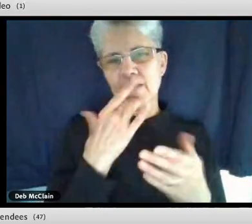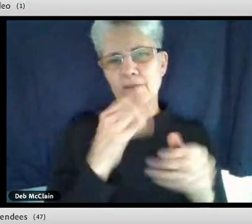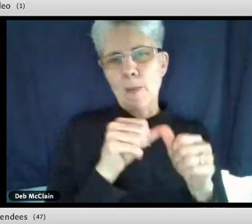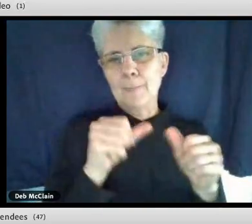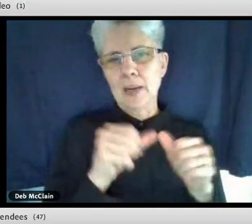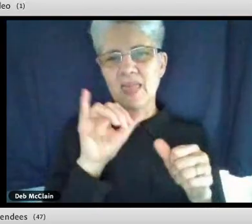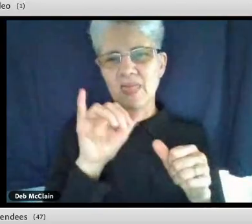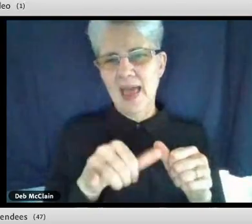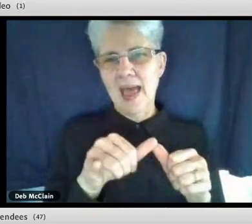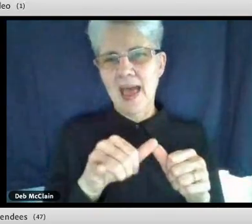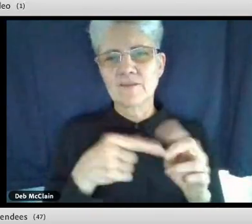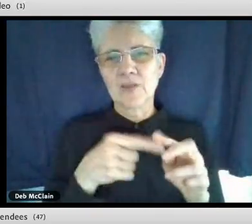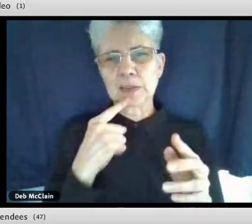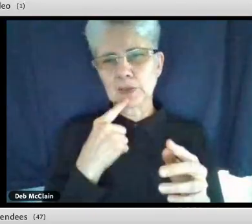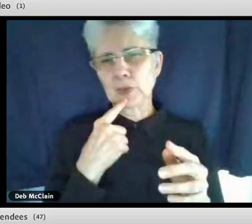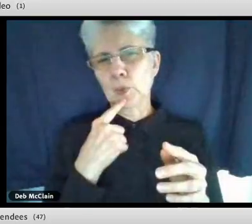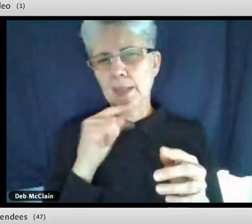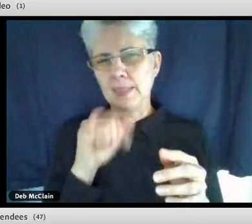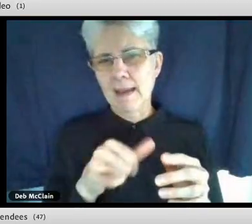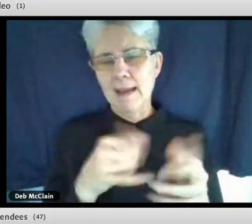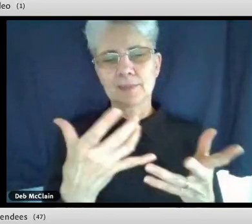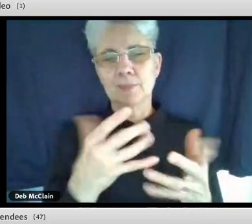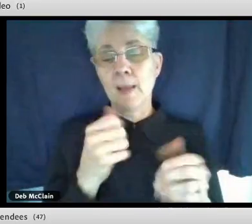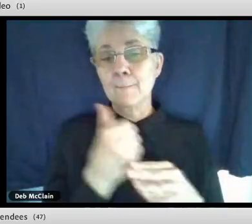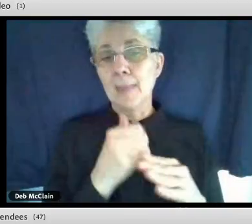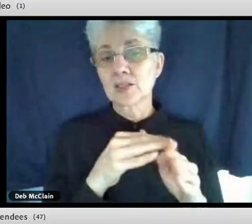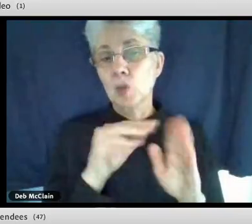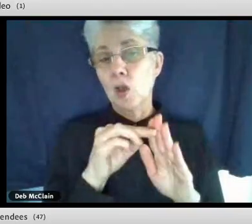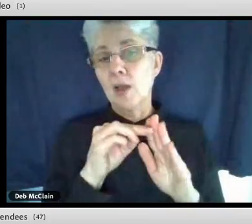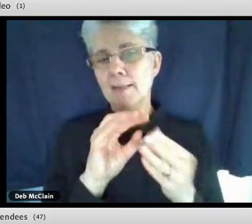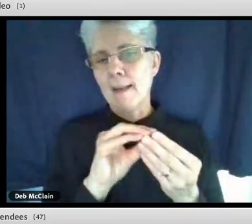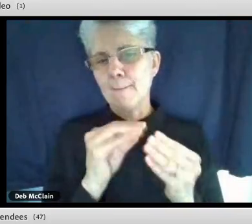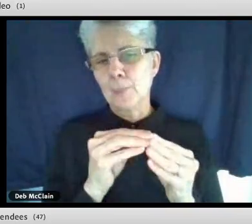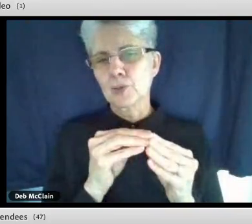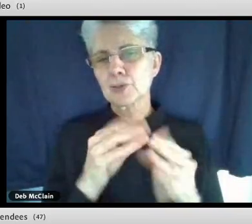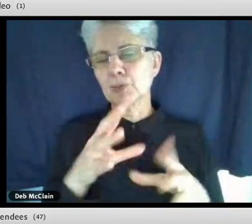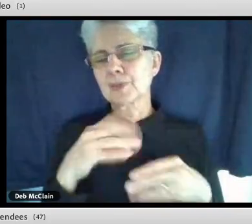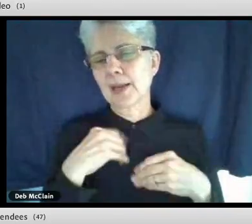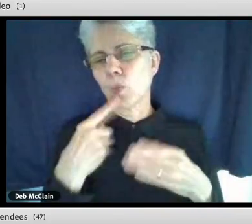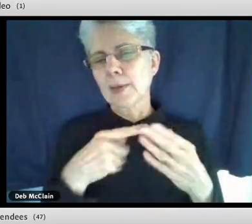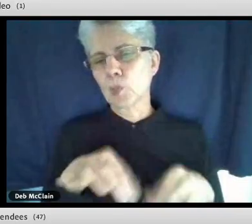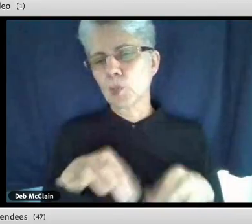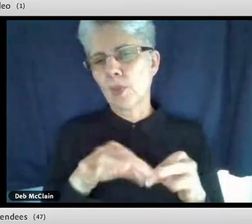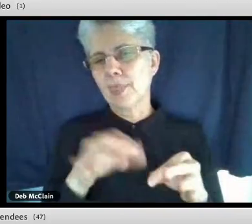because it's very sobering, you know, again, based on modeling, so take that for what it's worth.